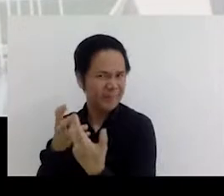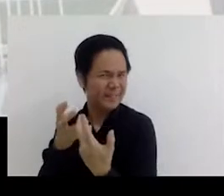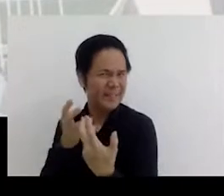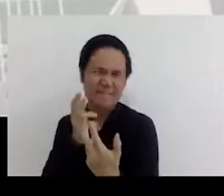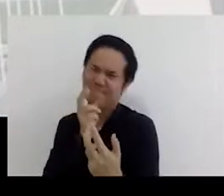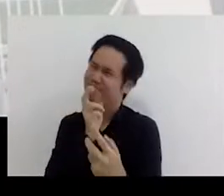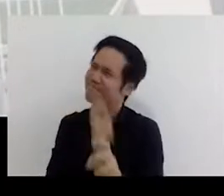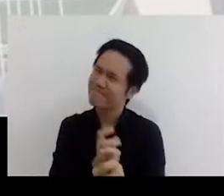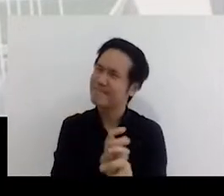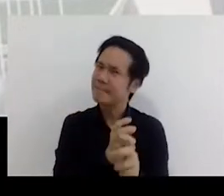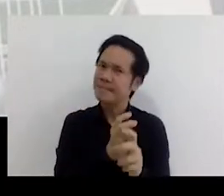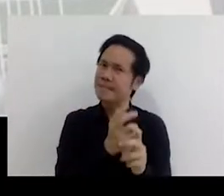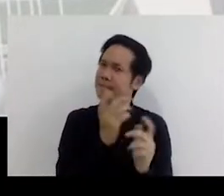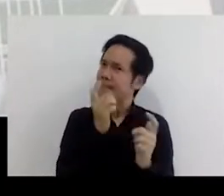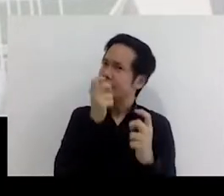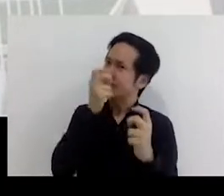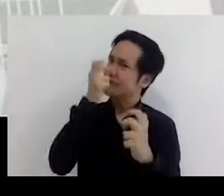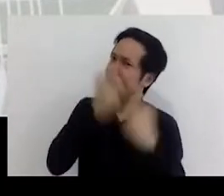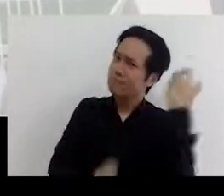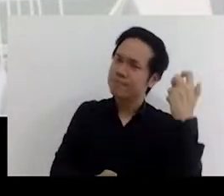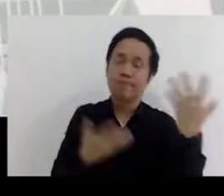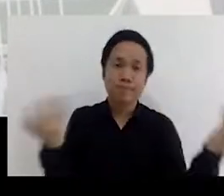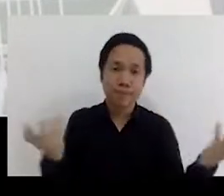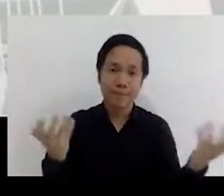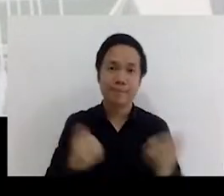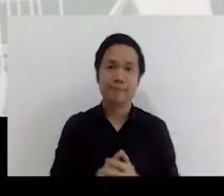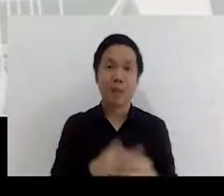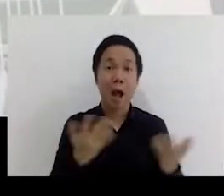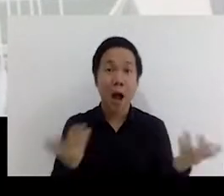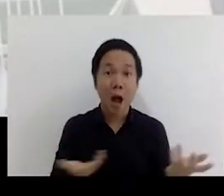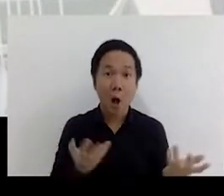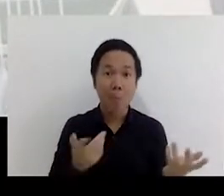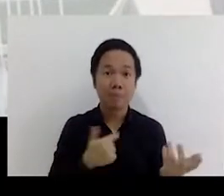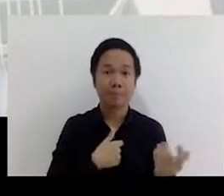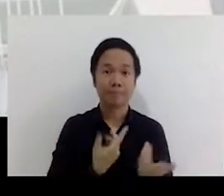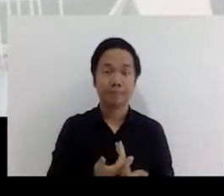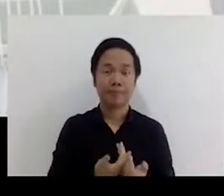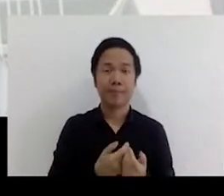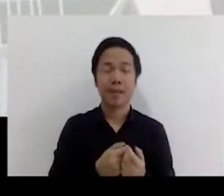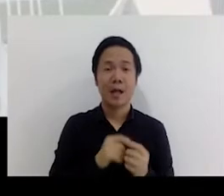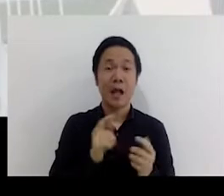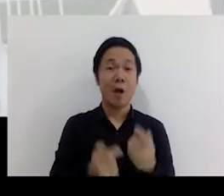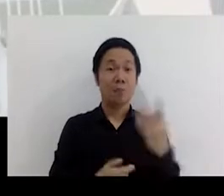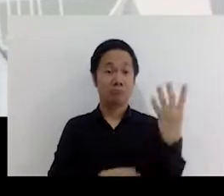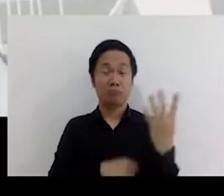How well suited has the response to COVID been for persons with disabilities?